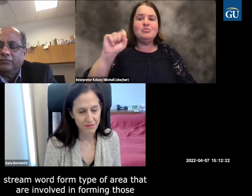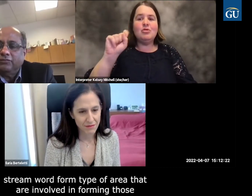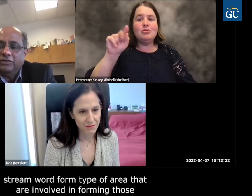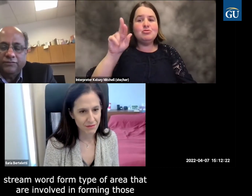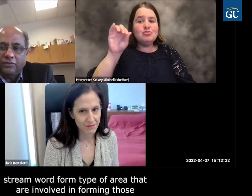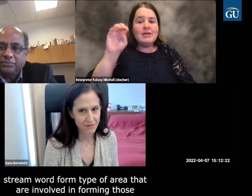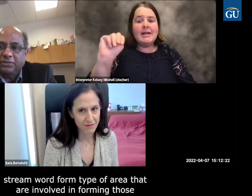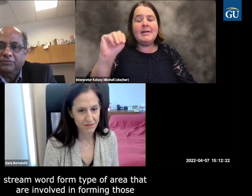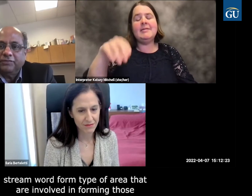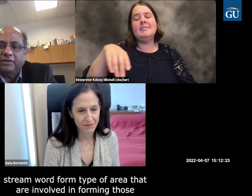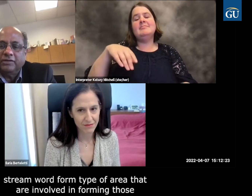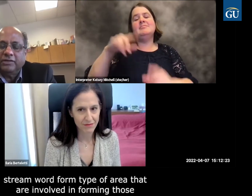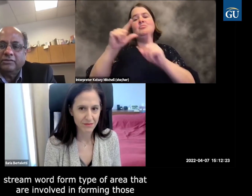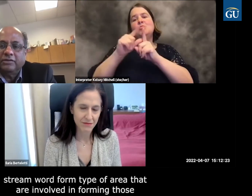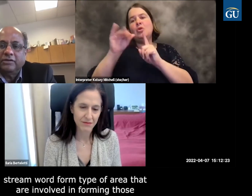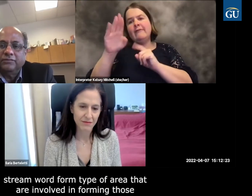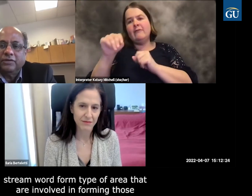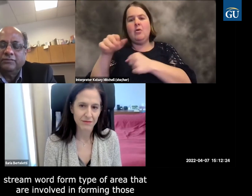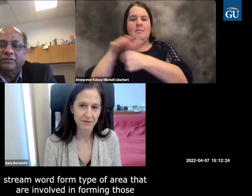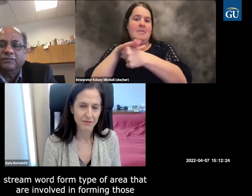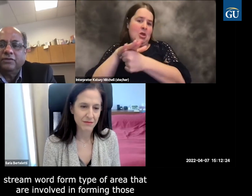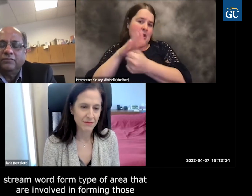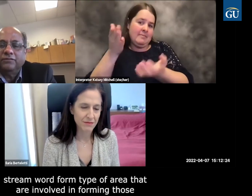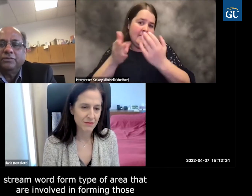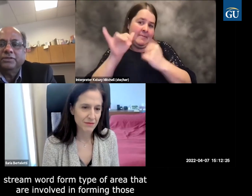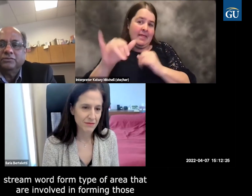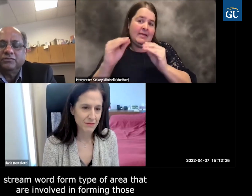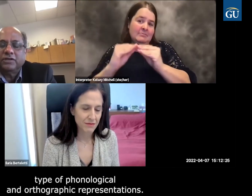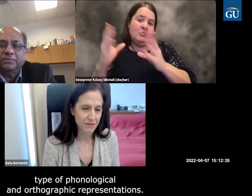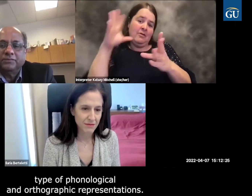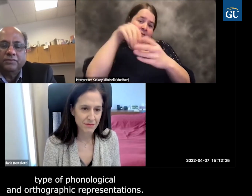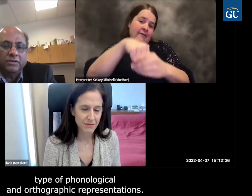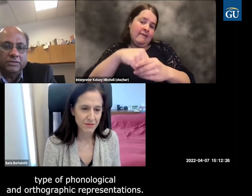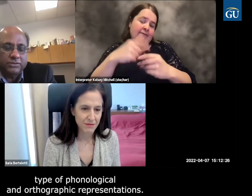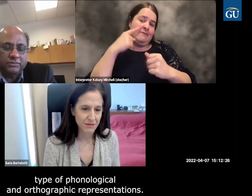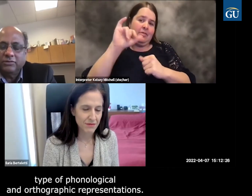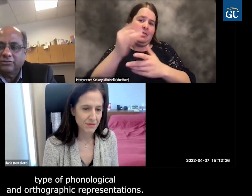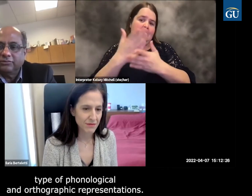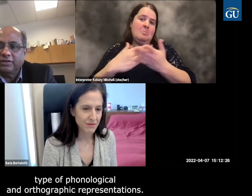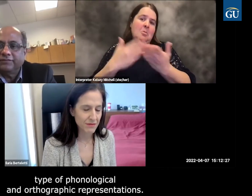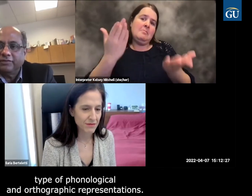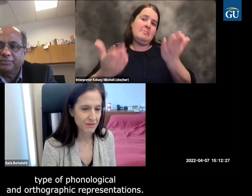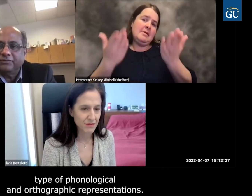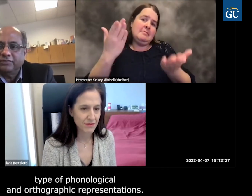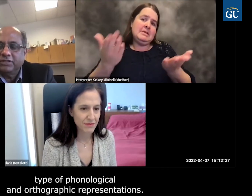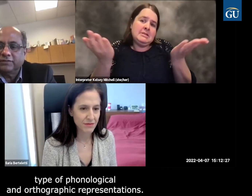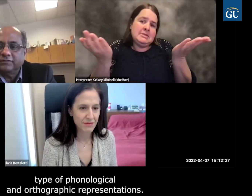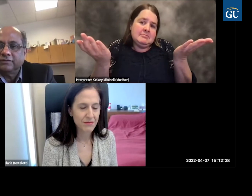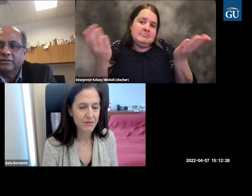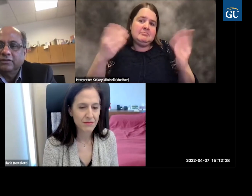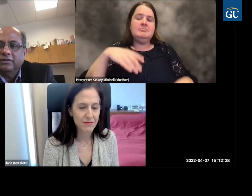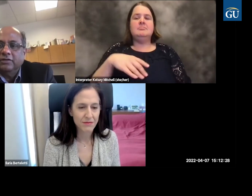word form type of area that are involved in forming those type of phonological